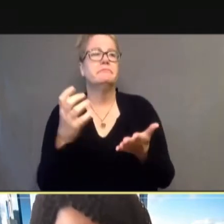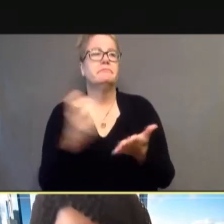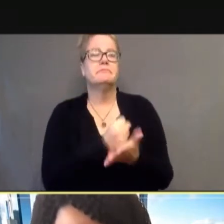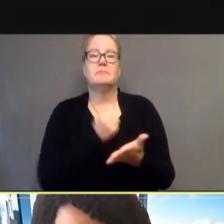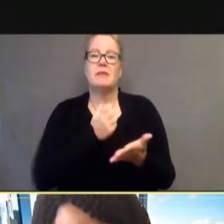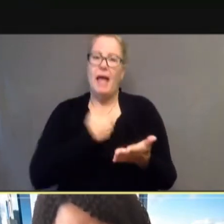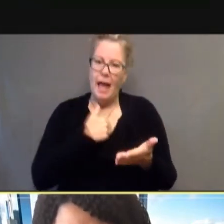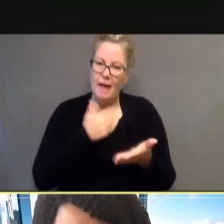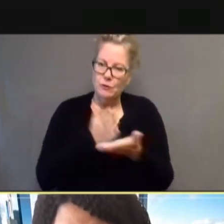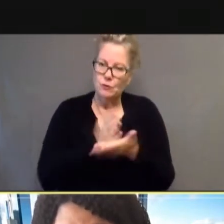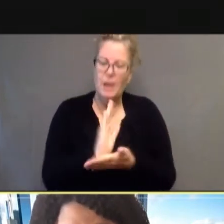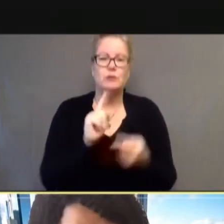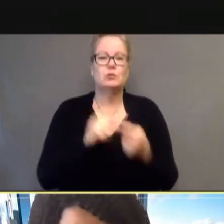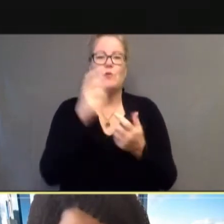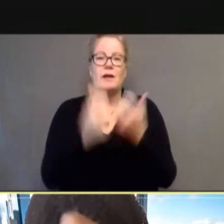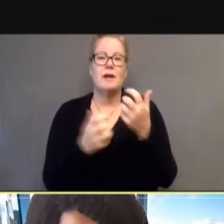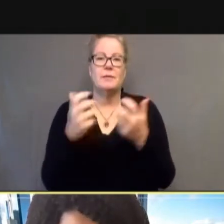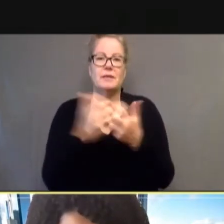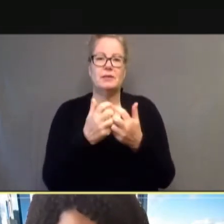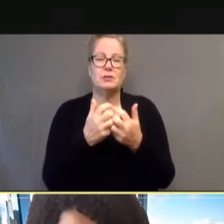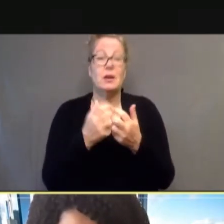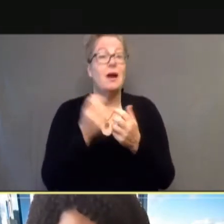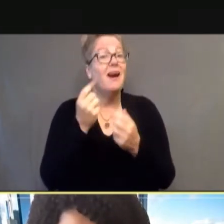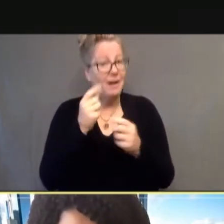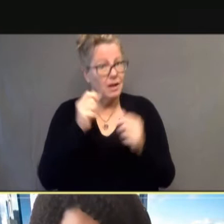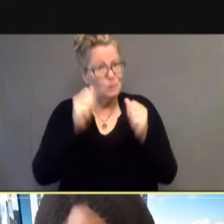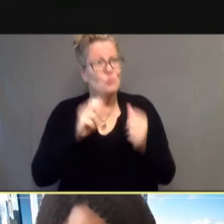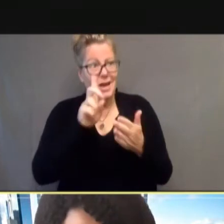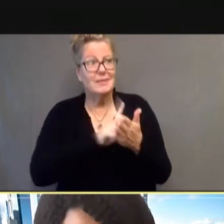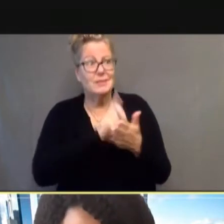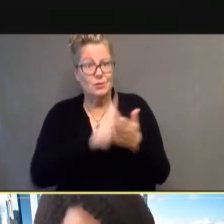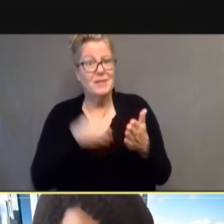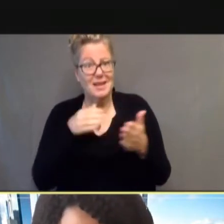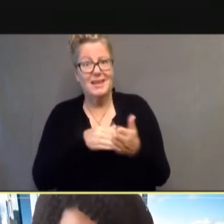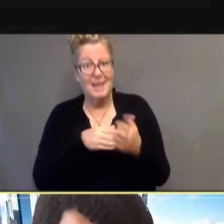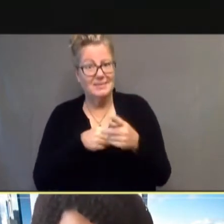but they can be discriminated against on the basis of disability. So they're protected